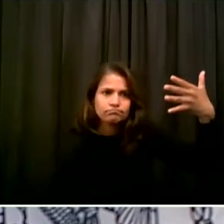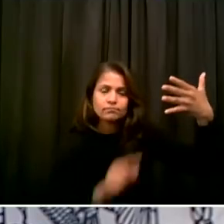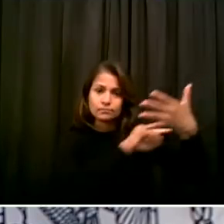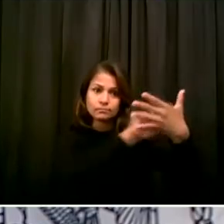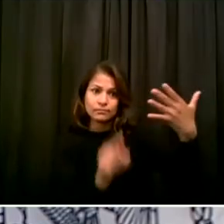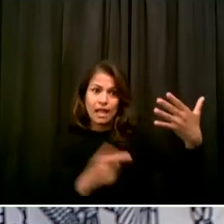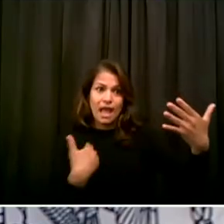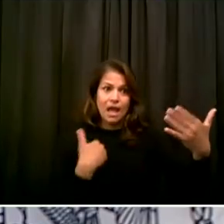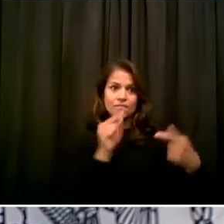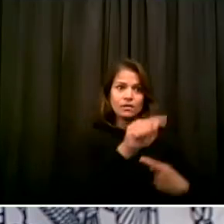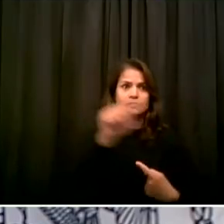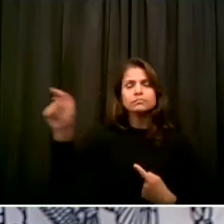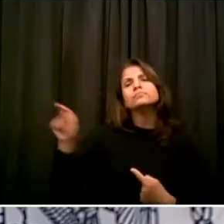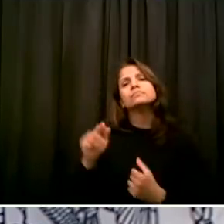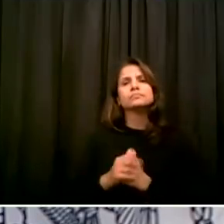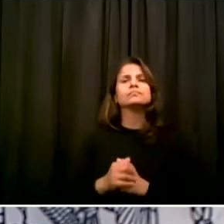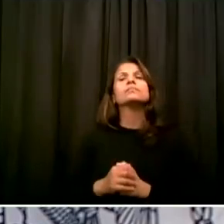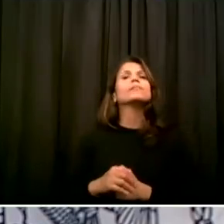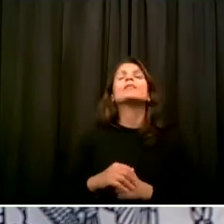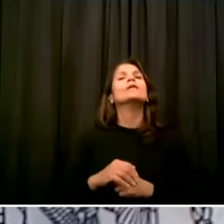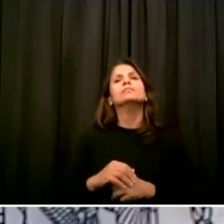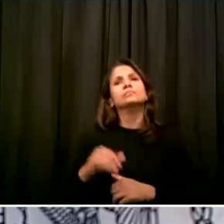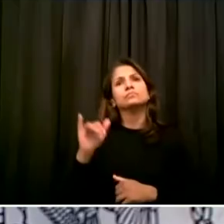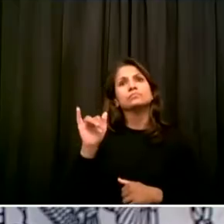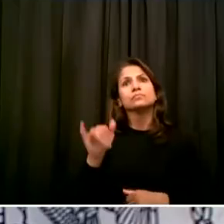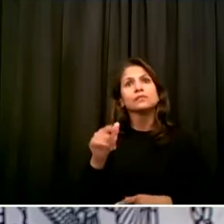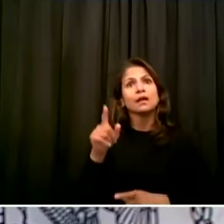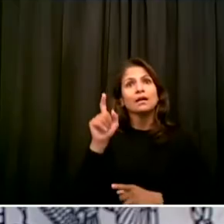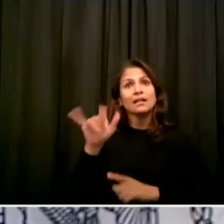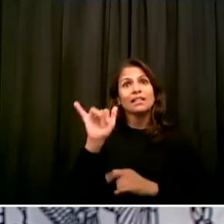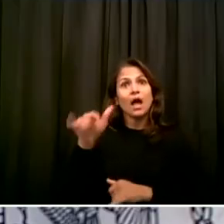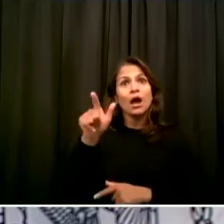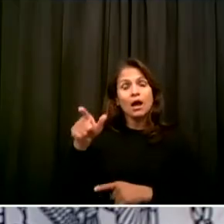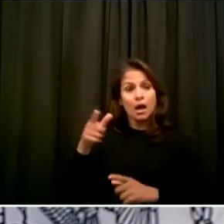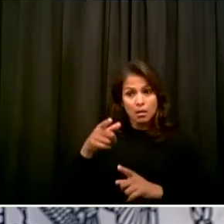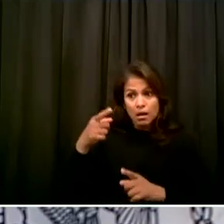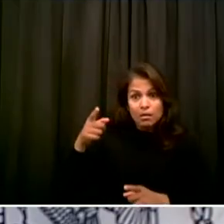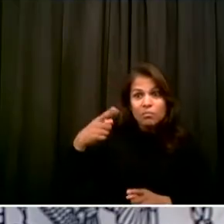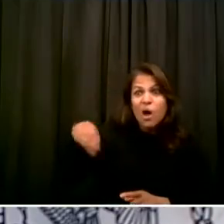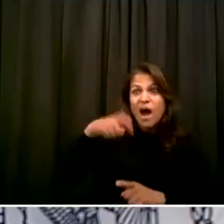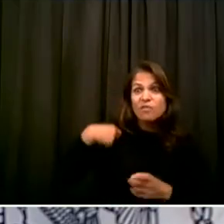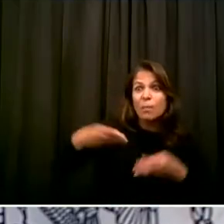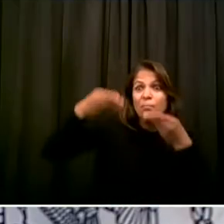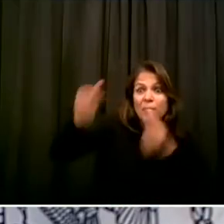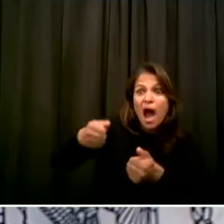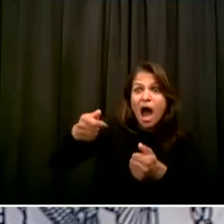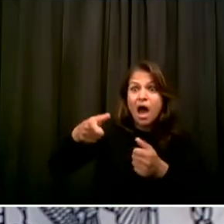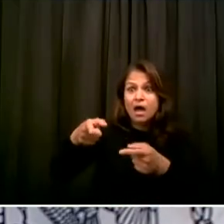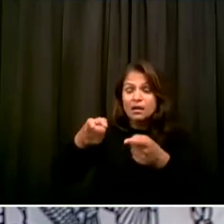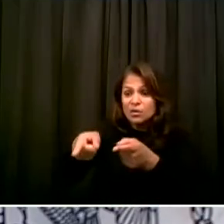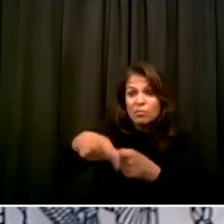IN HOSPITALS WHO HAS STEPPED UP WHO ARE GETTING THOSE NURSES FOR US, ACTUALLY FOOTING THE BILL AS